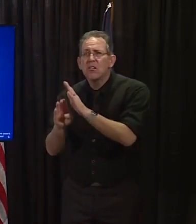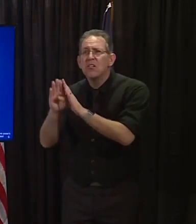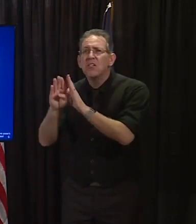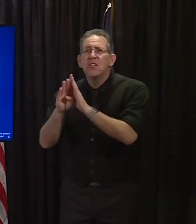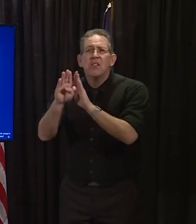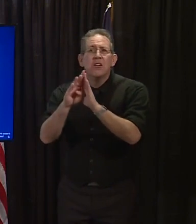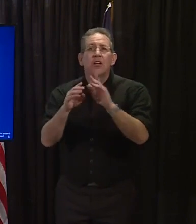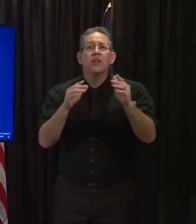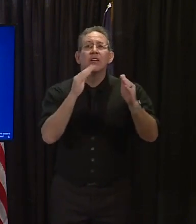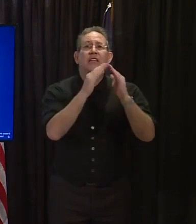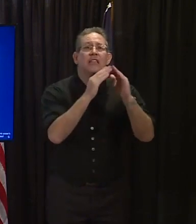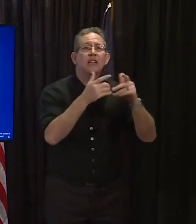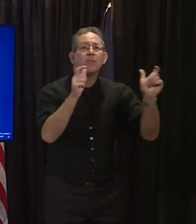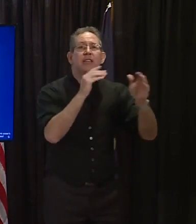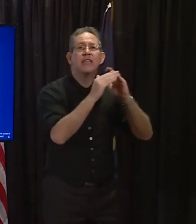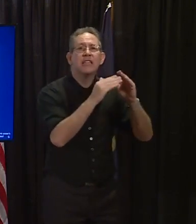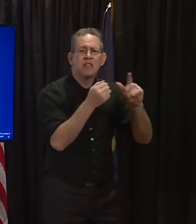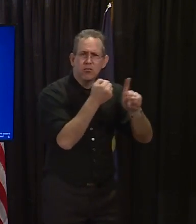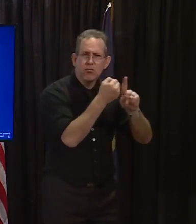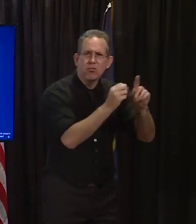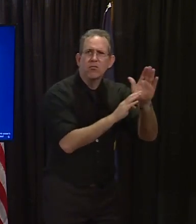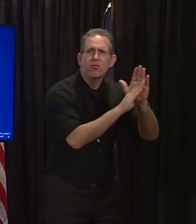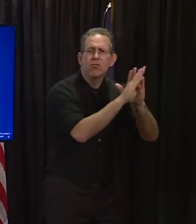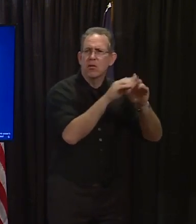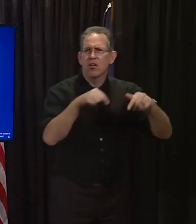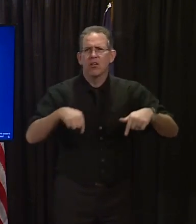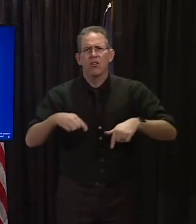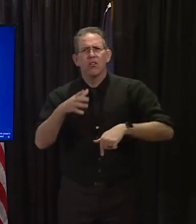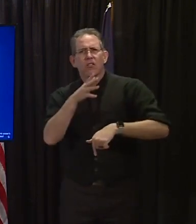the nursing home outbreaks. The active outbreaks did increase this week. We